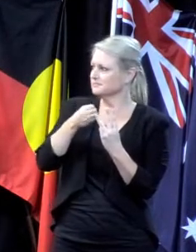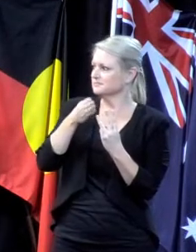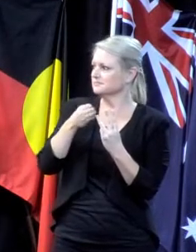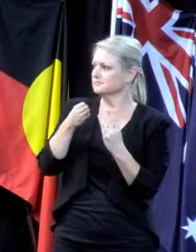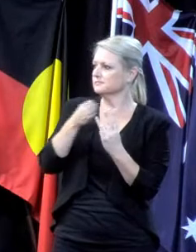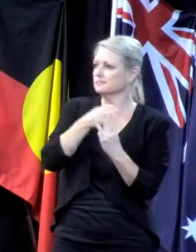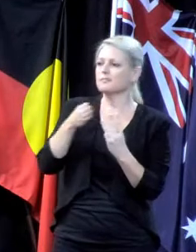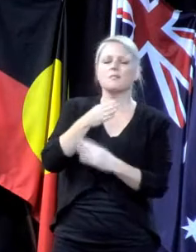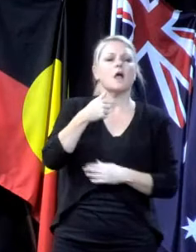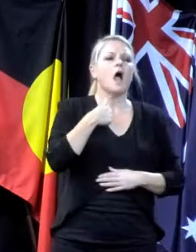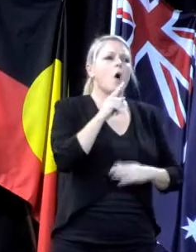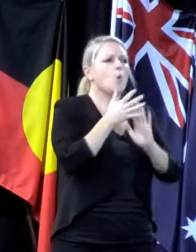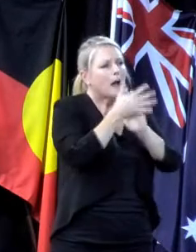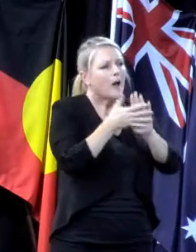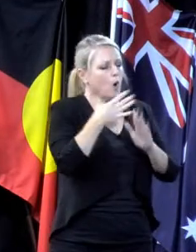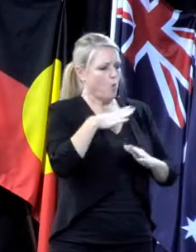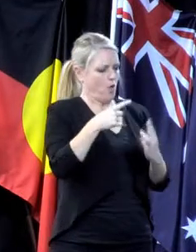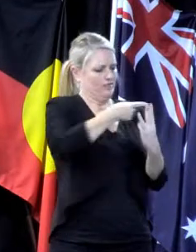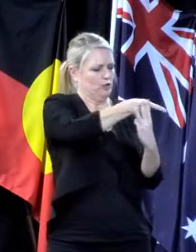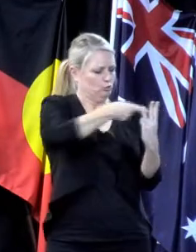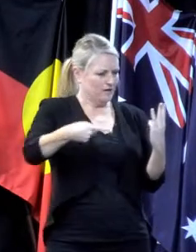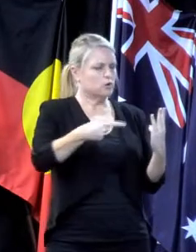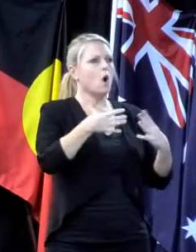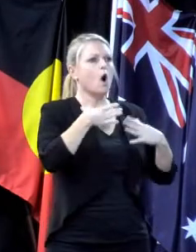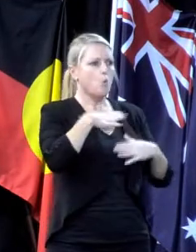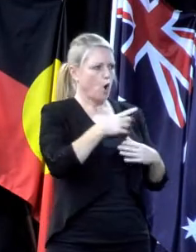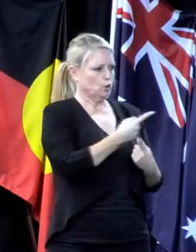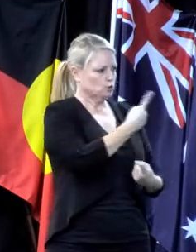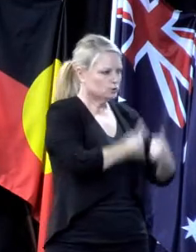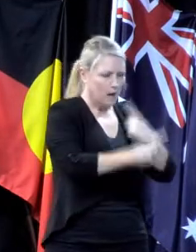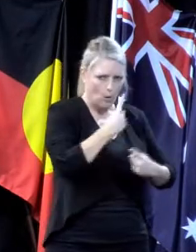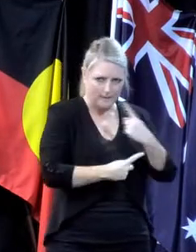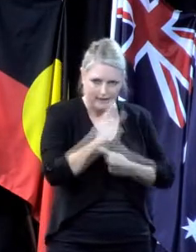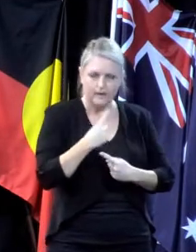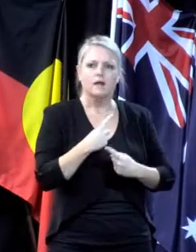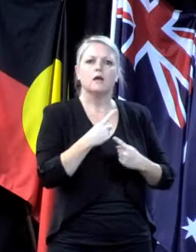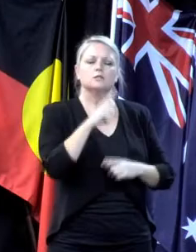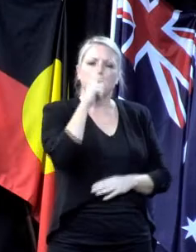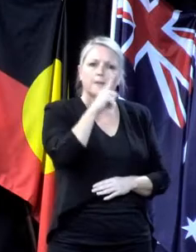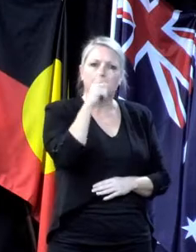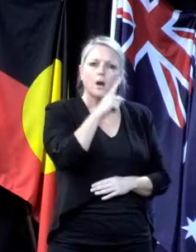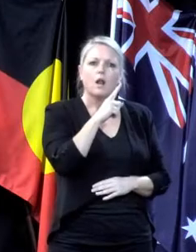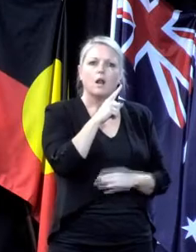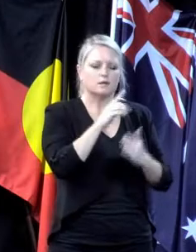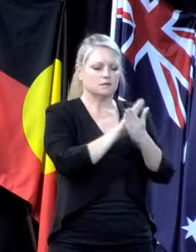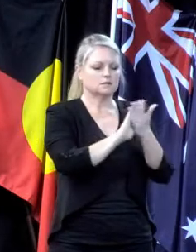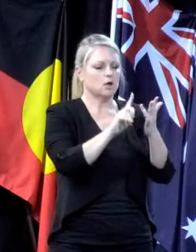So, what I'm trying to get from the panel at the moment is - I want to understand now. So, for the people who, at that head of department level,